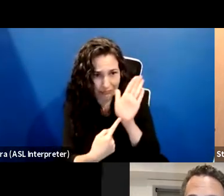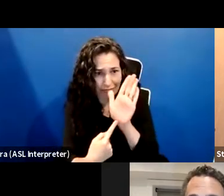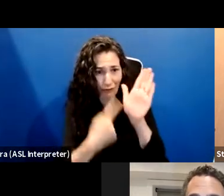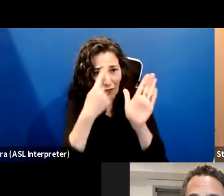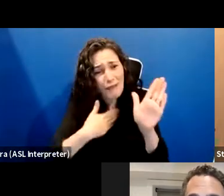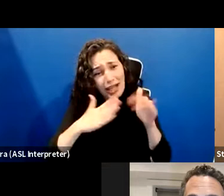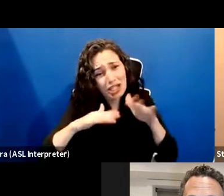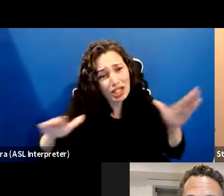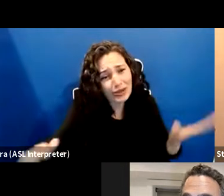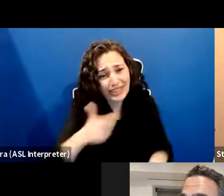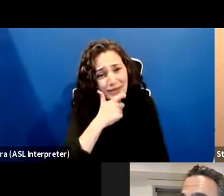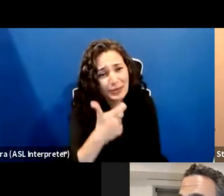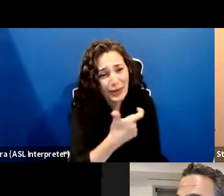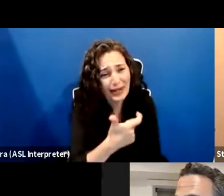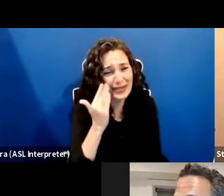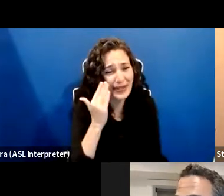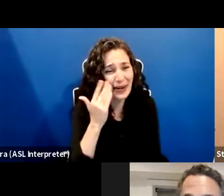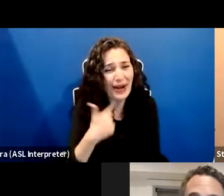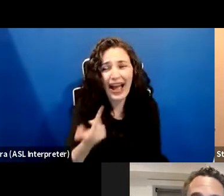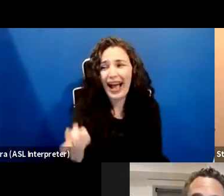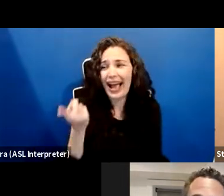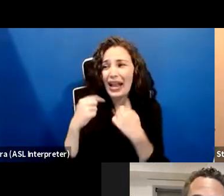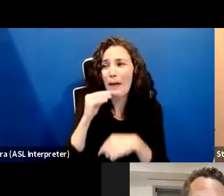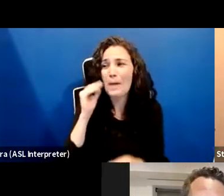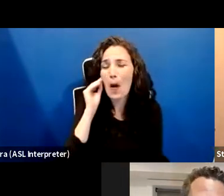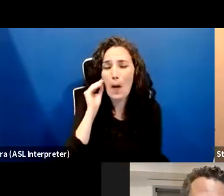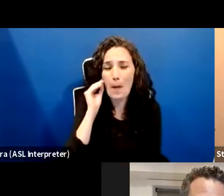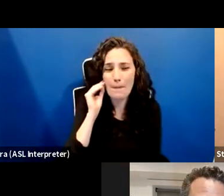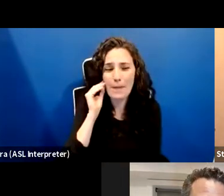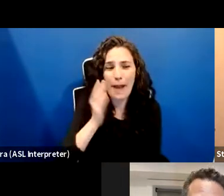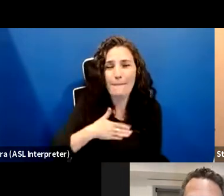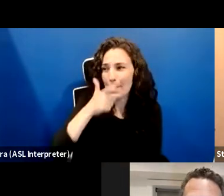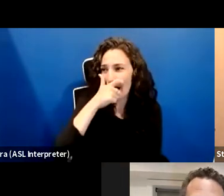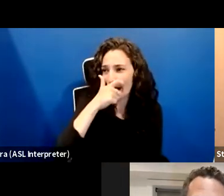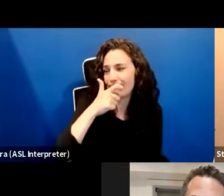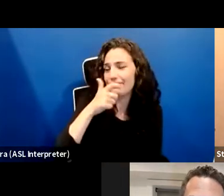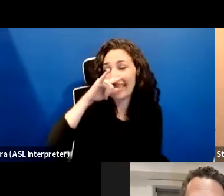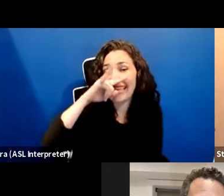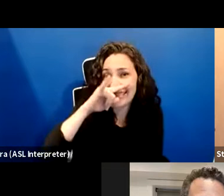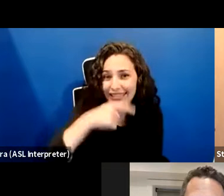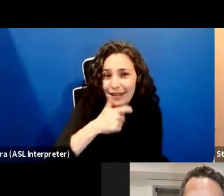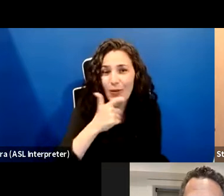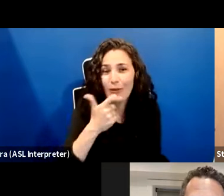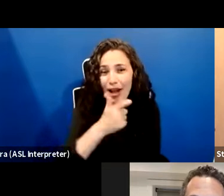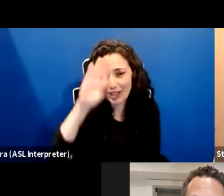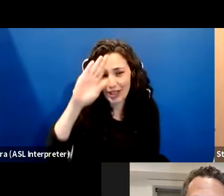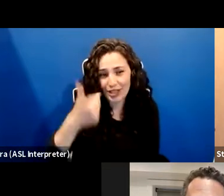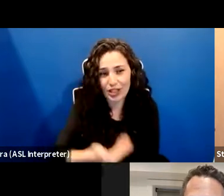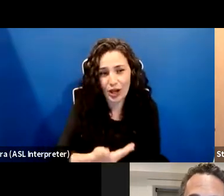You know, I came home and, you know after my kids had watched the show, you know, my son Nathan said, "Gosh dad, I had no idea."